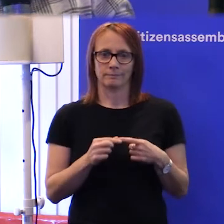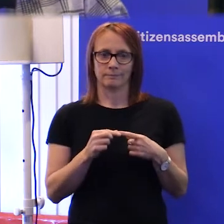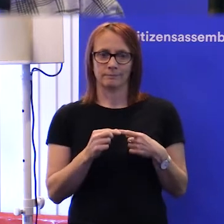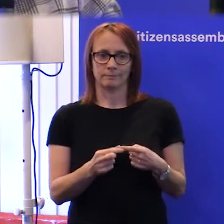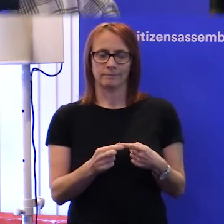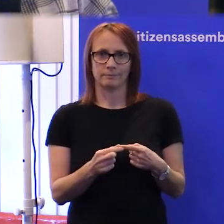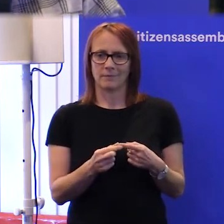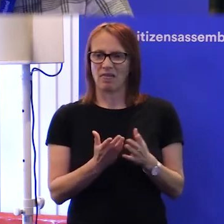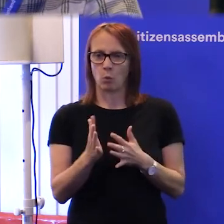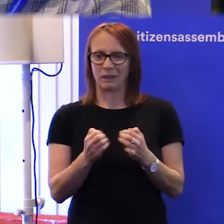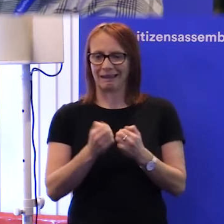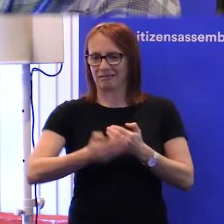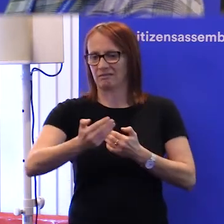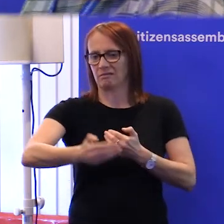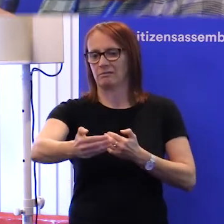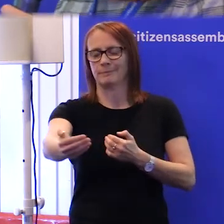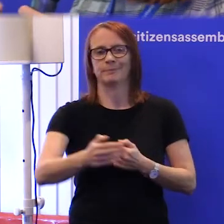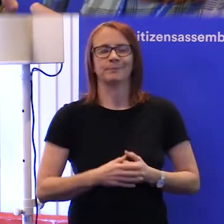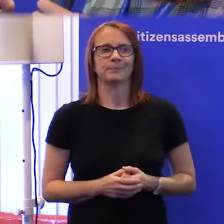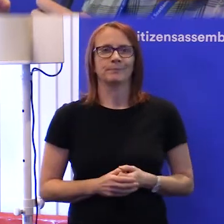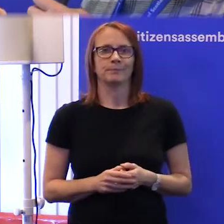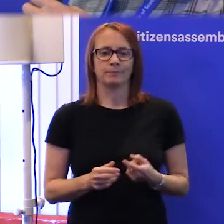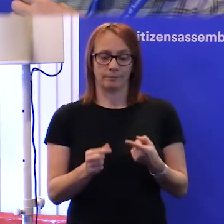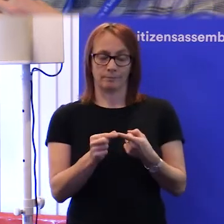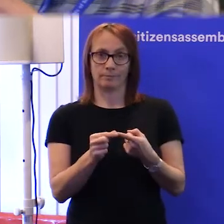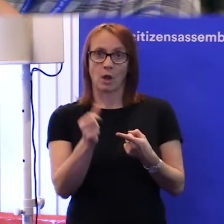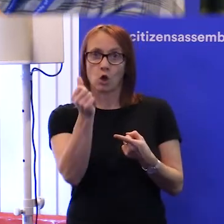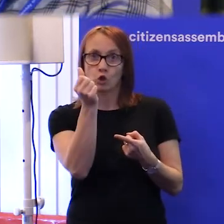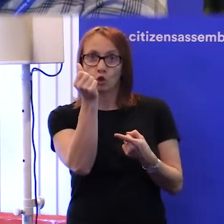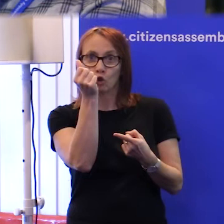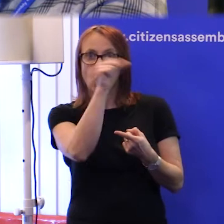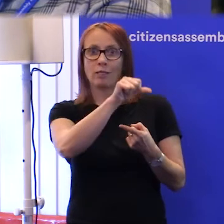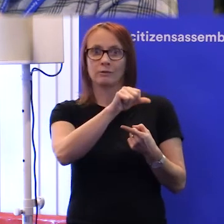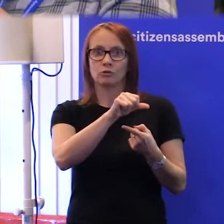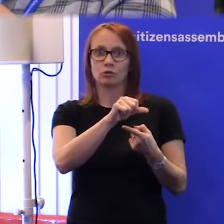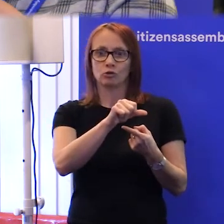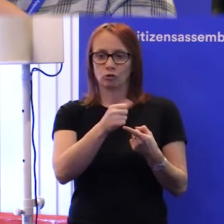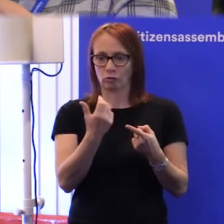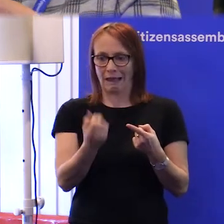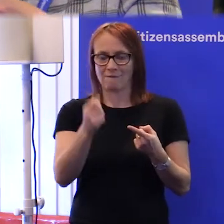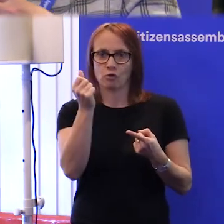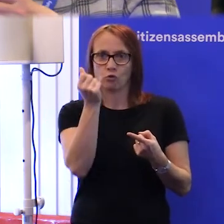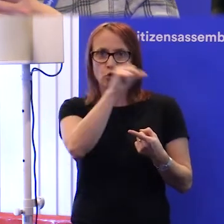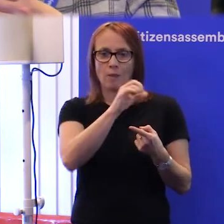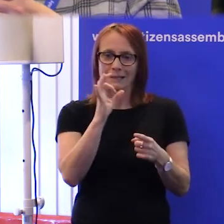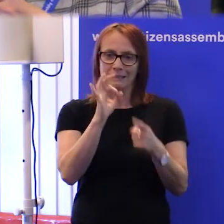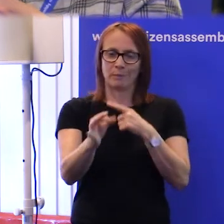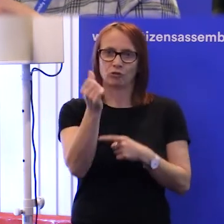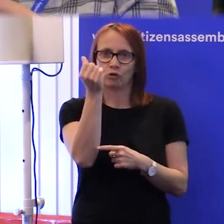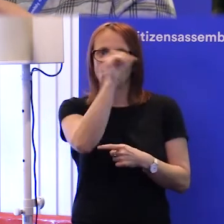weekends probably now there's these knowledge experts so individuals with that specialist knowledge about a particular issue or a particular topic